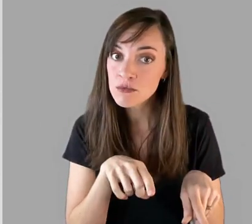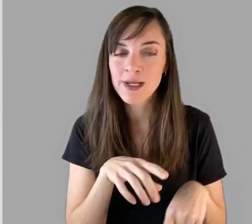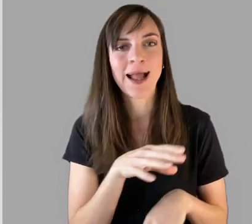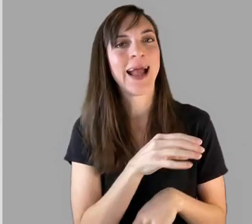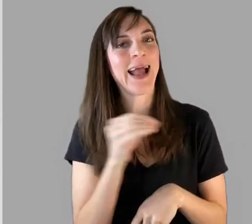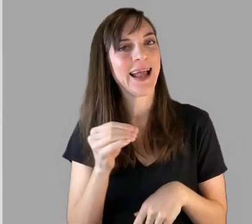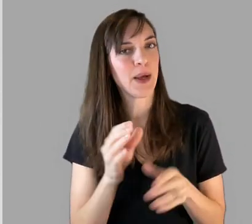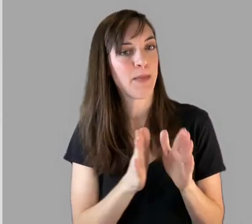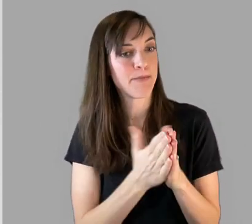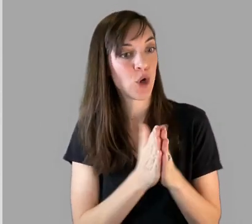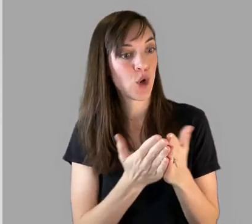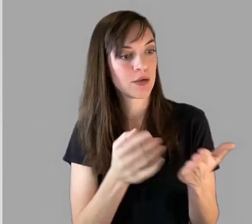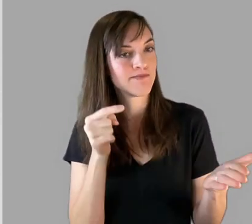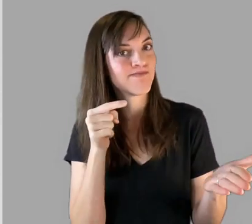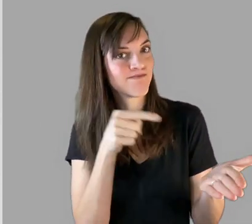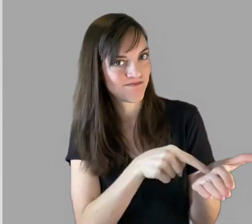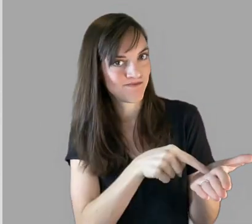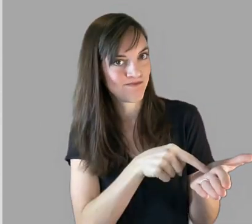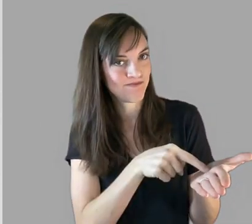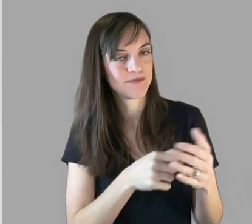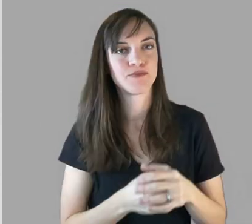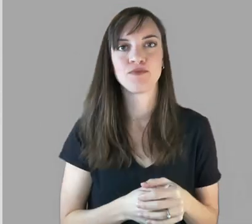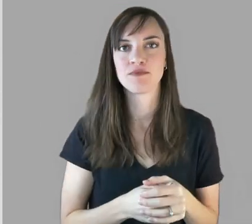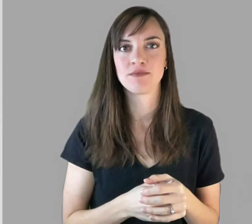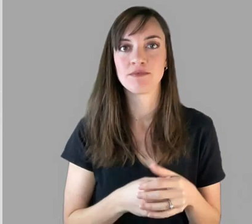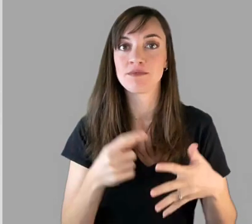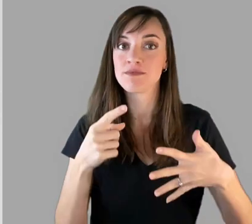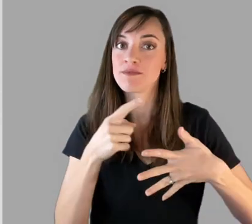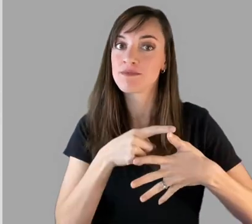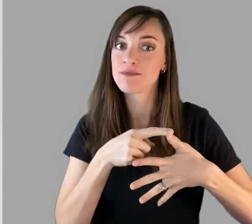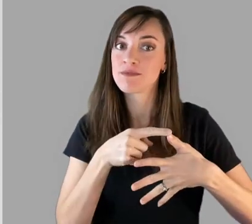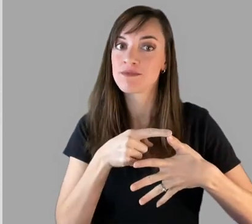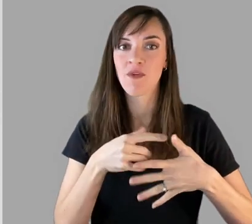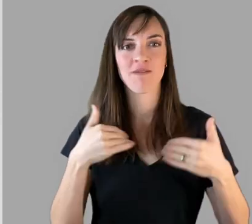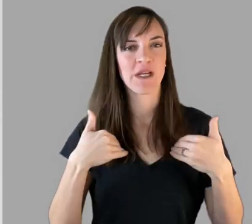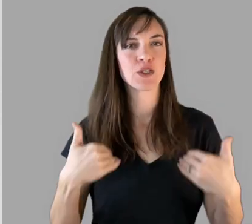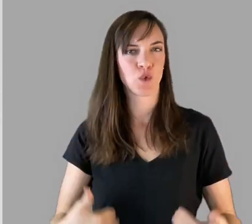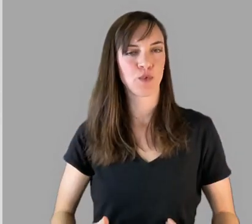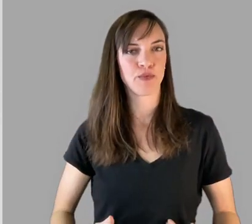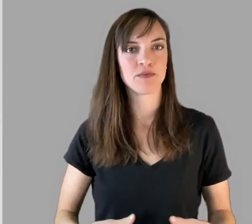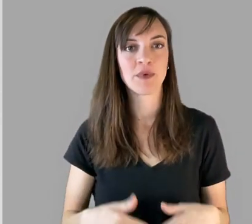Visual/Model: Reread answer and point to it in text